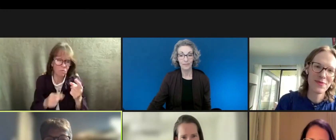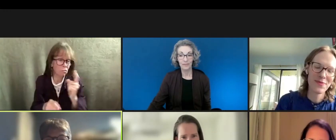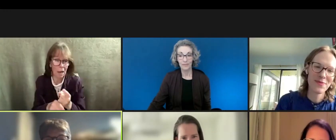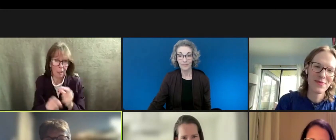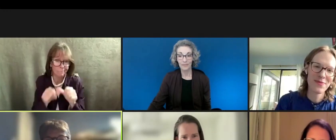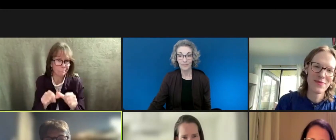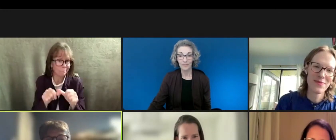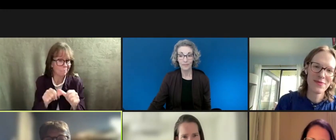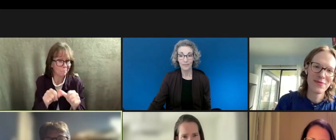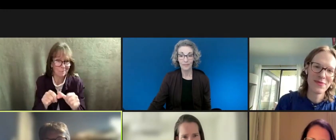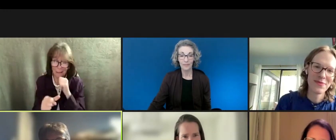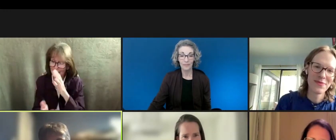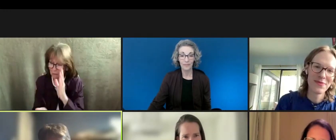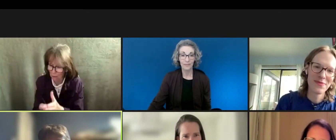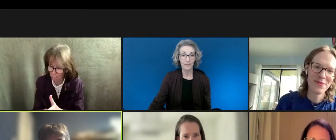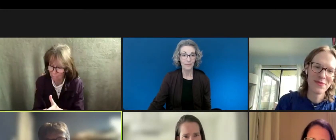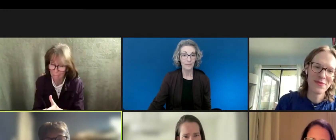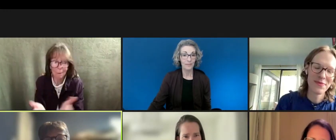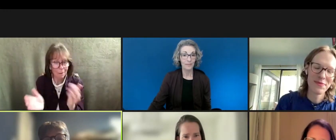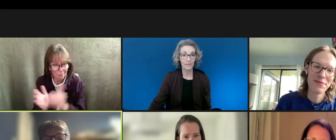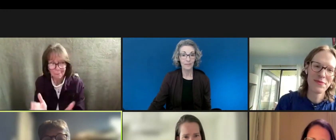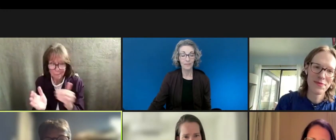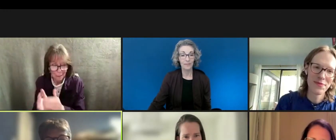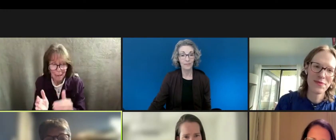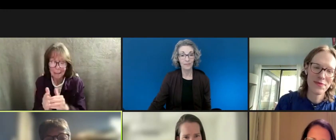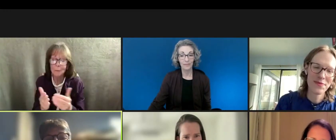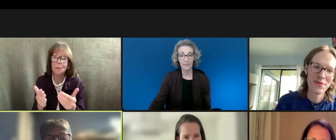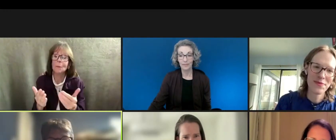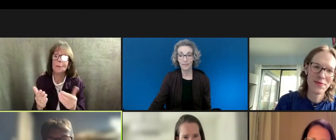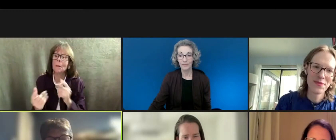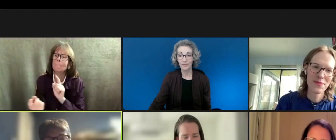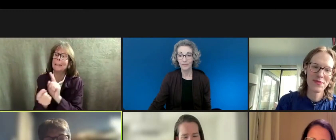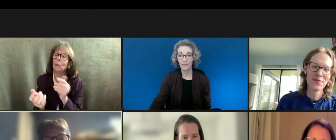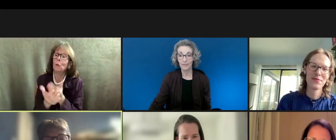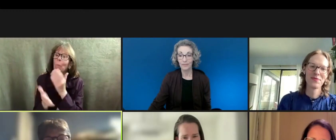So every time you meet someone, the new person, a new situation, it's ongoing.